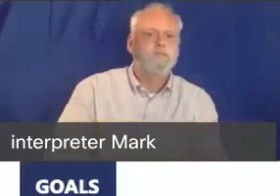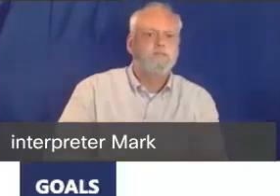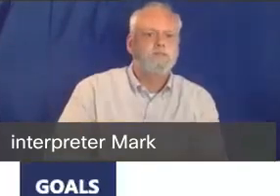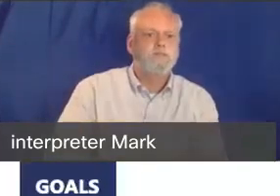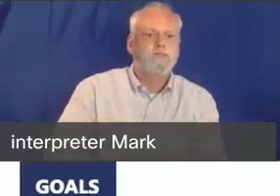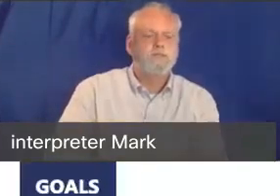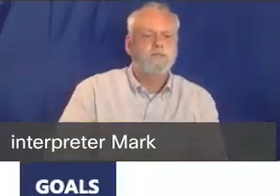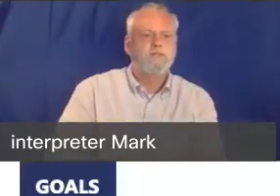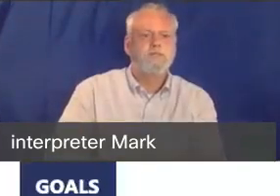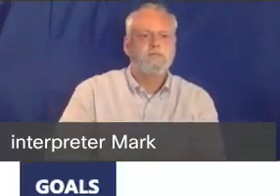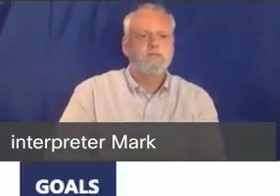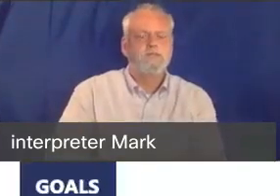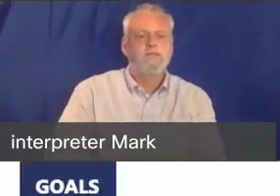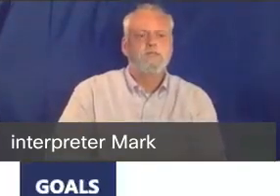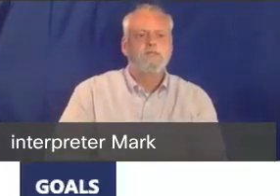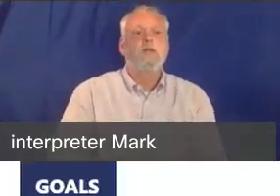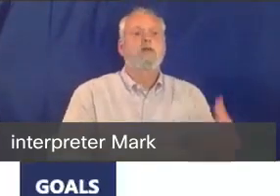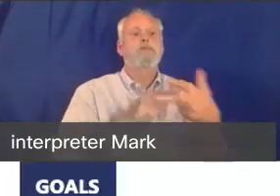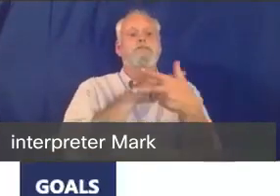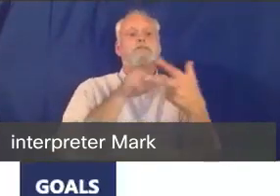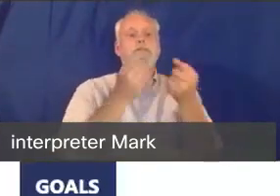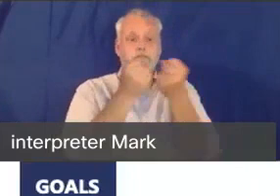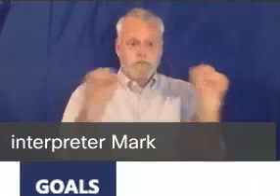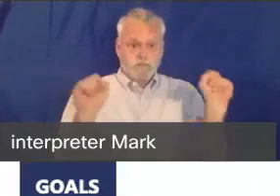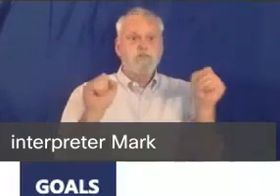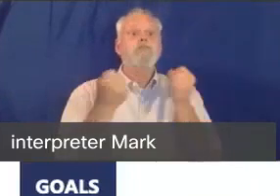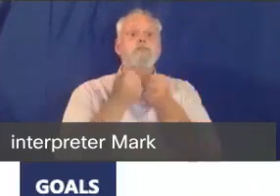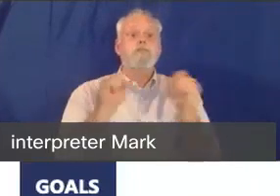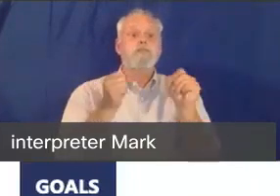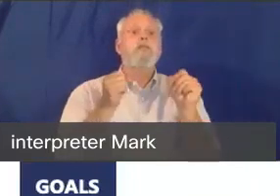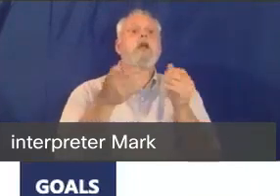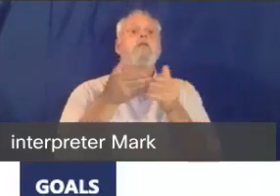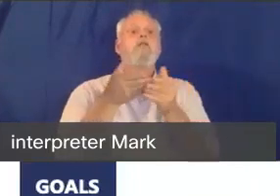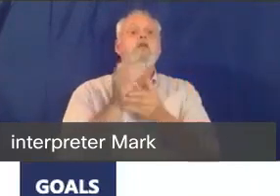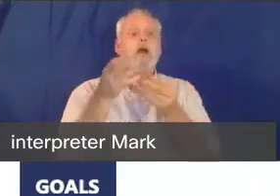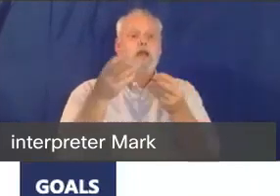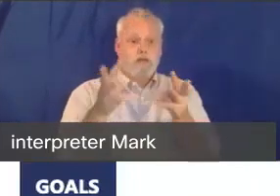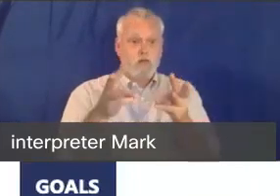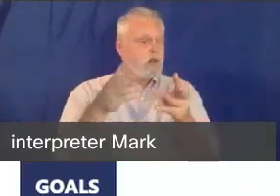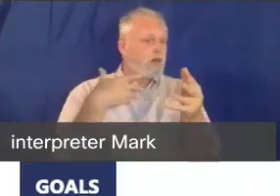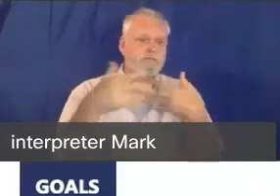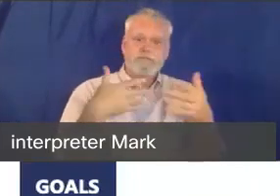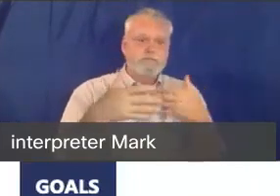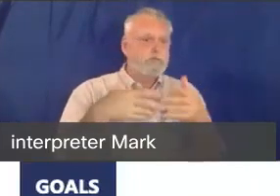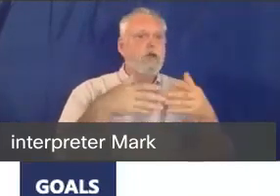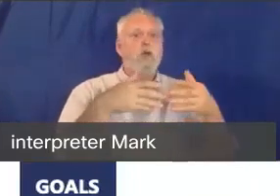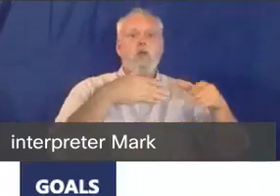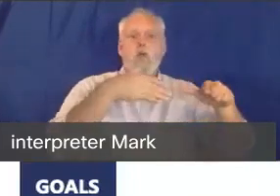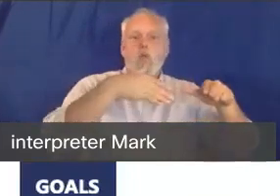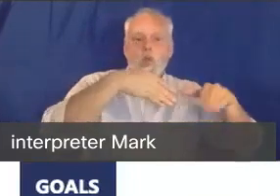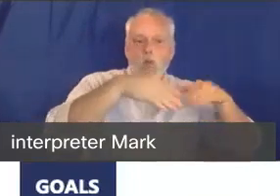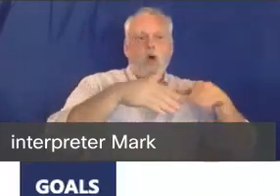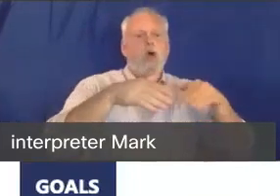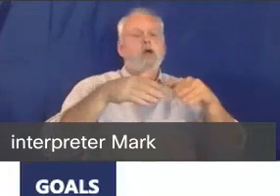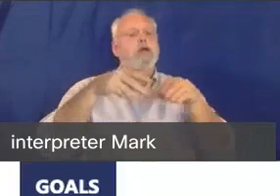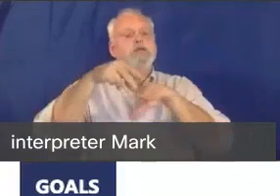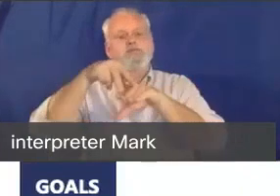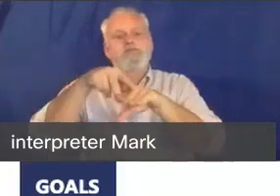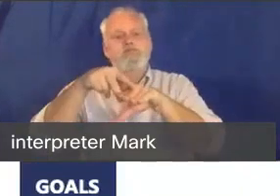The 3 principal goals are safety providing a safe right away for people regardless of whether they're walking biking, driving scooting using transit.